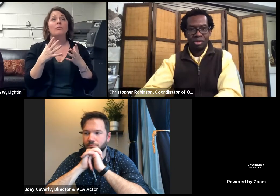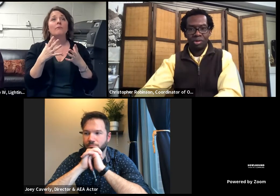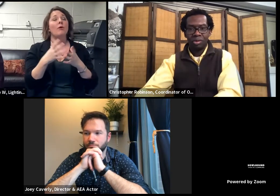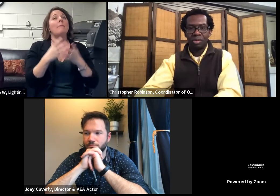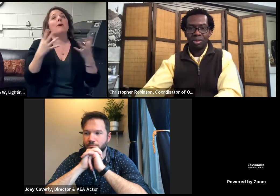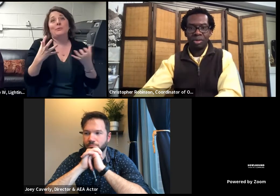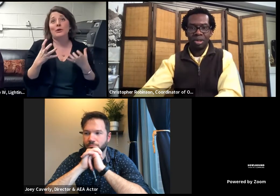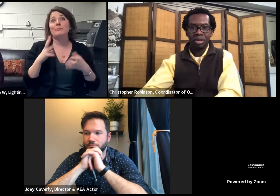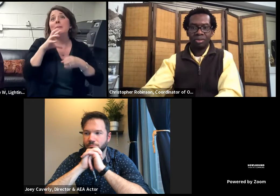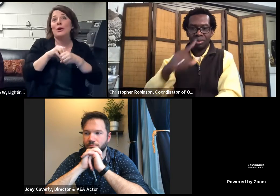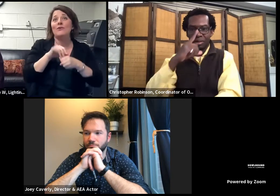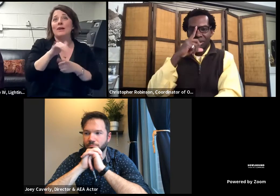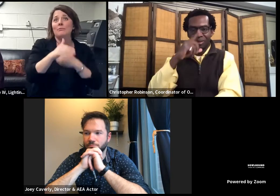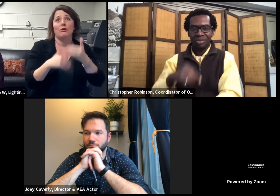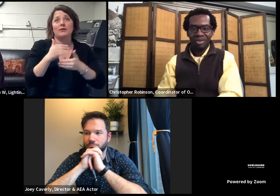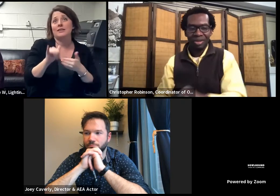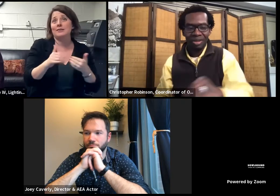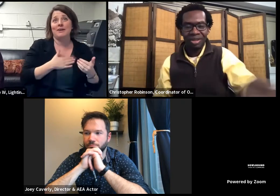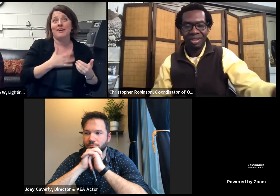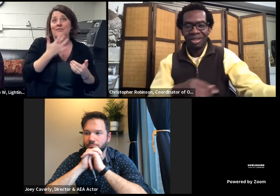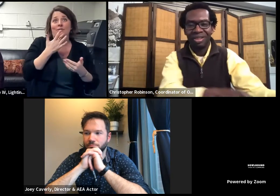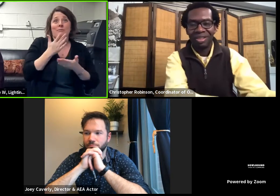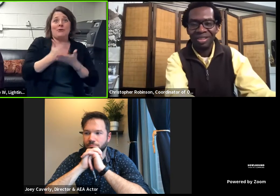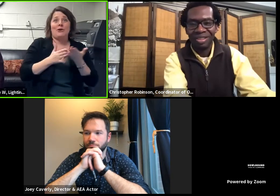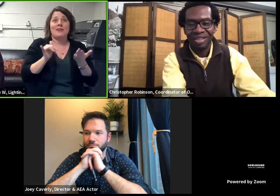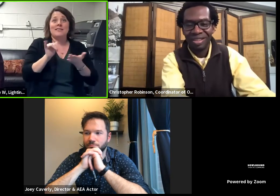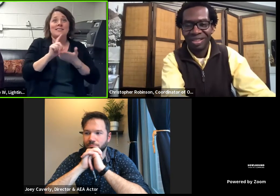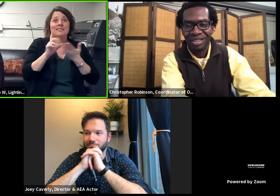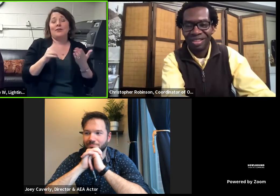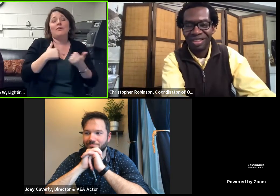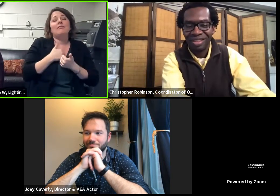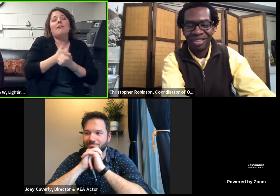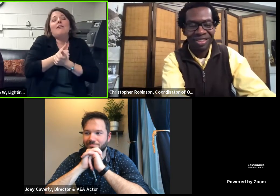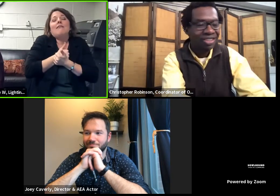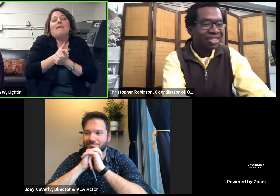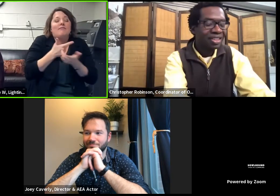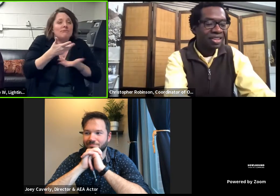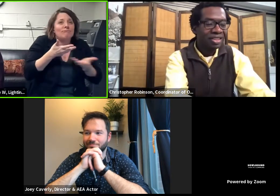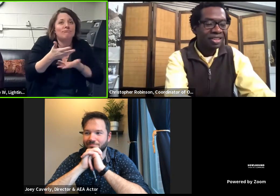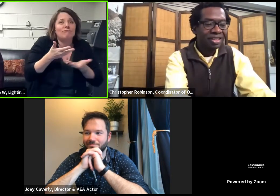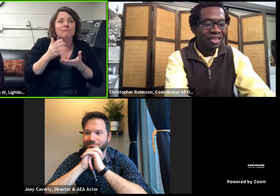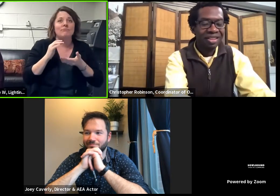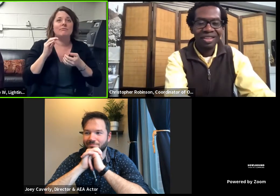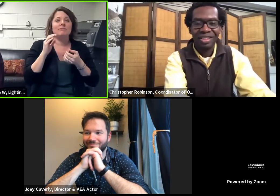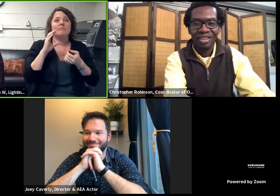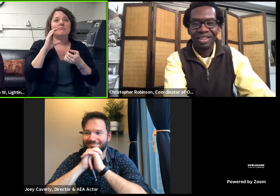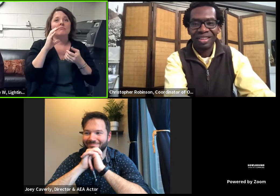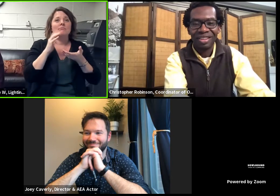Sure. As much as, you know, you wanna be involved in the process, I love when people wanna collaborate,